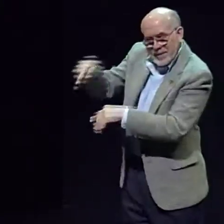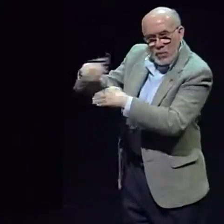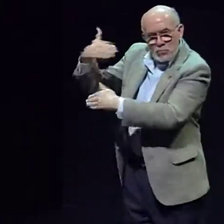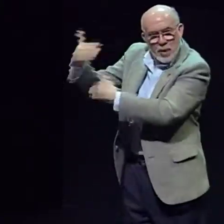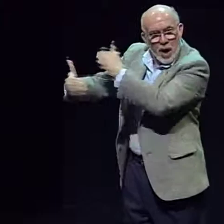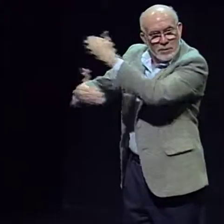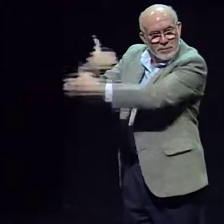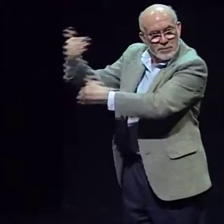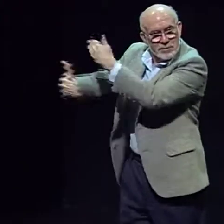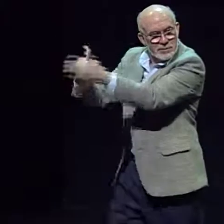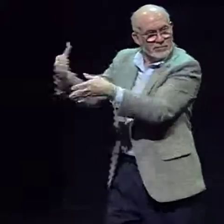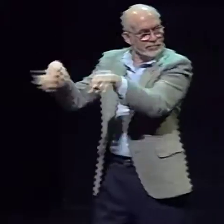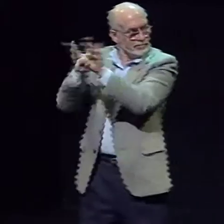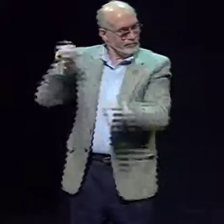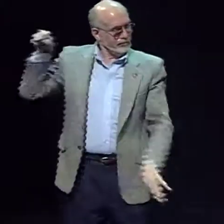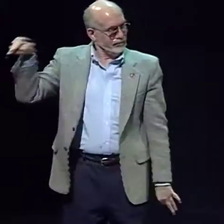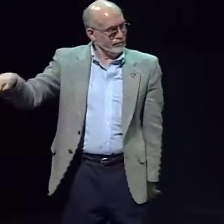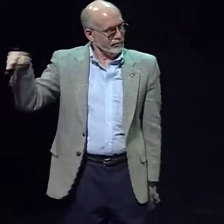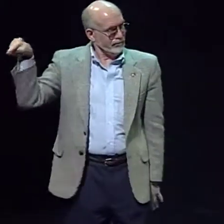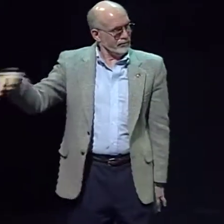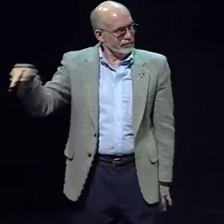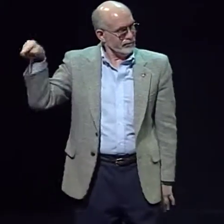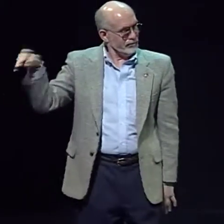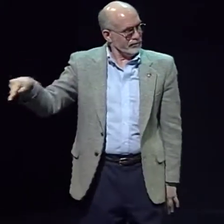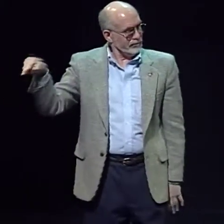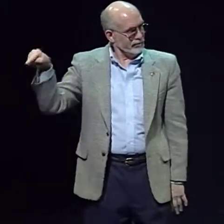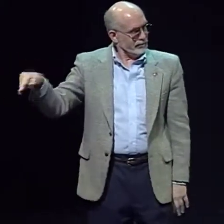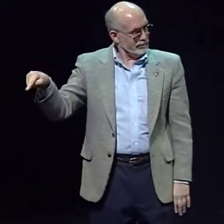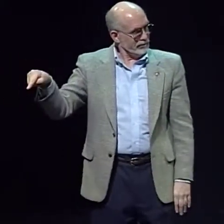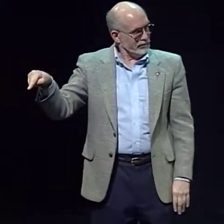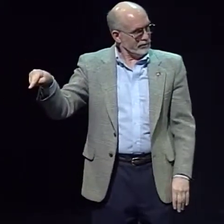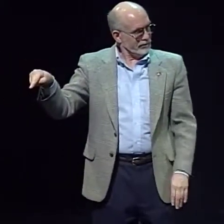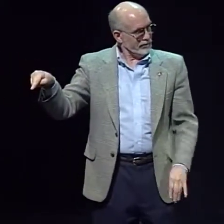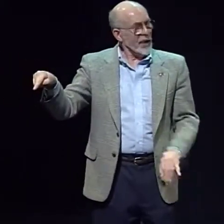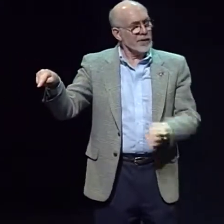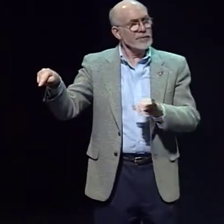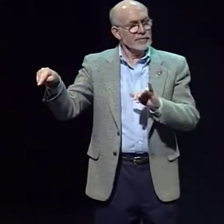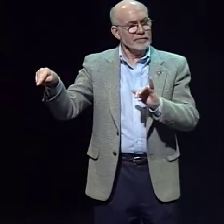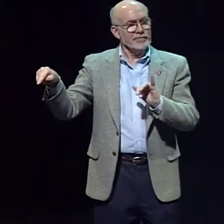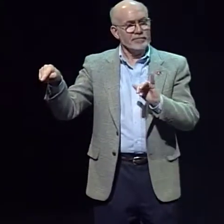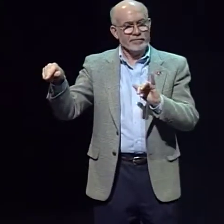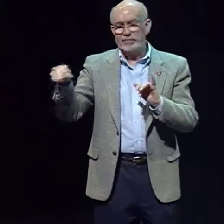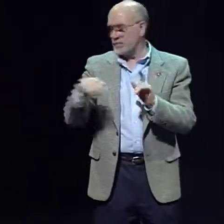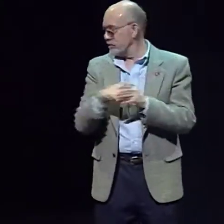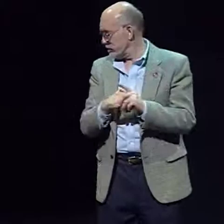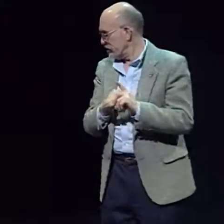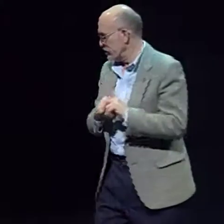BUT IT'S SO CRITICAL TO CONSIDER THE PROCESS OF DEVELOPING ART.